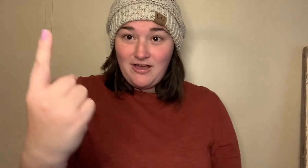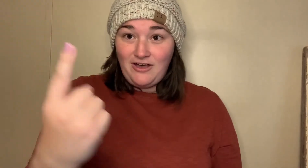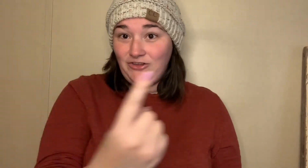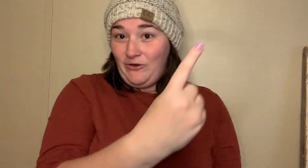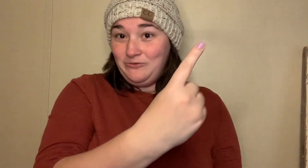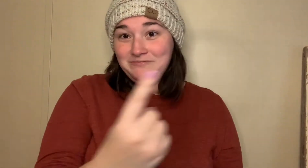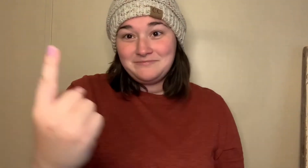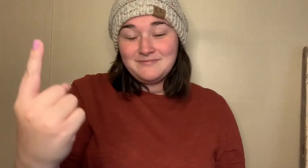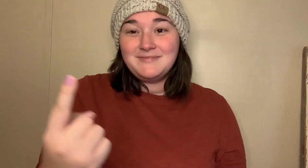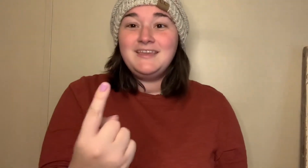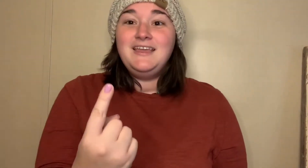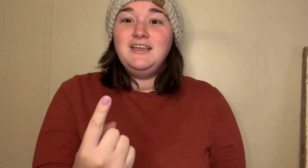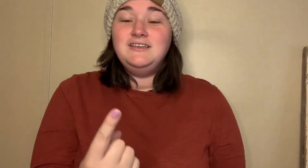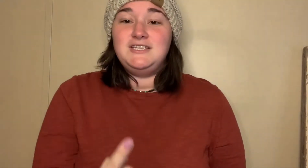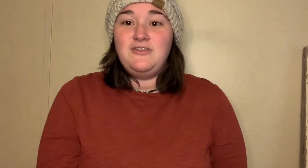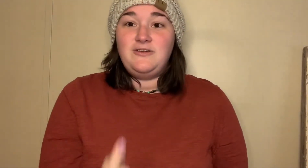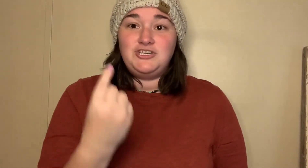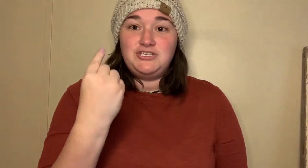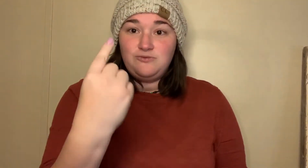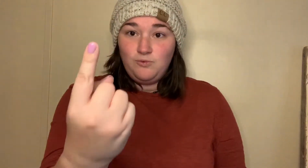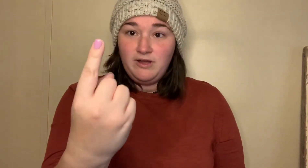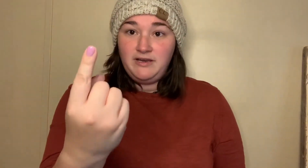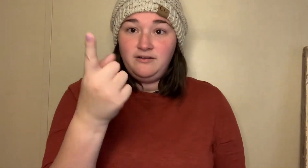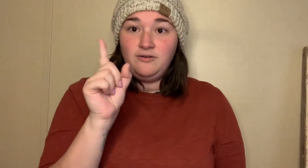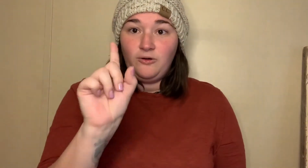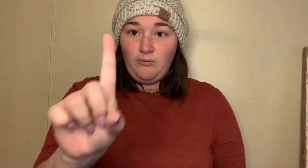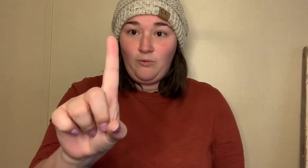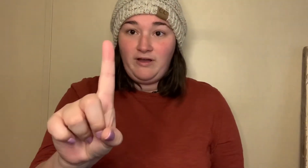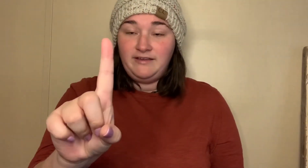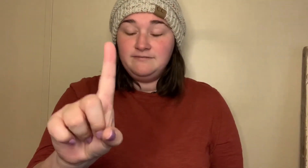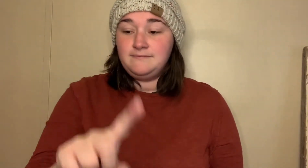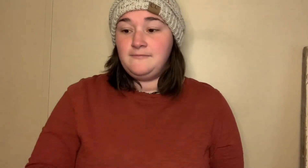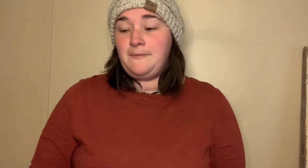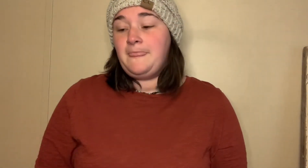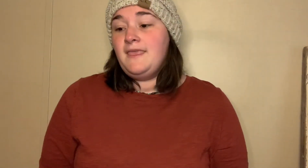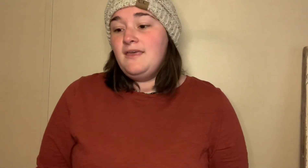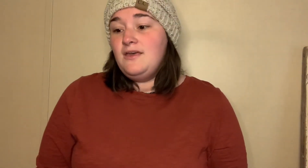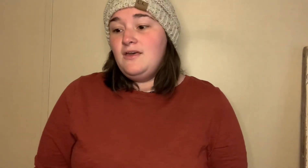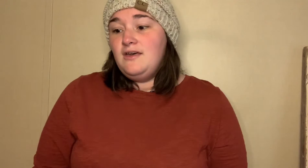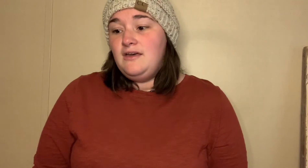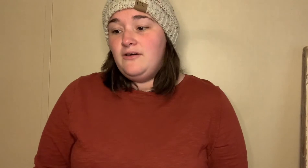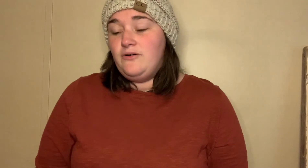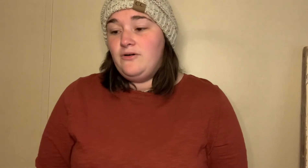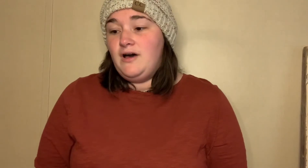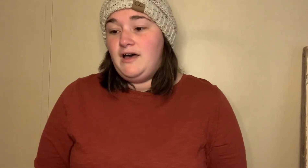alone so you can just do one or one